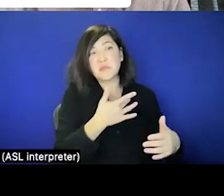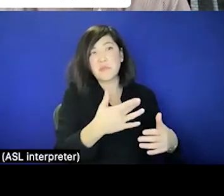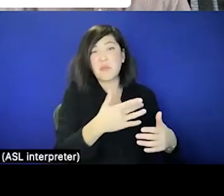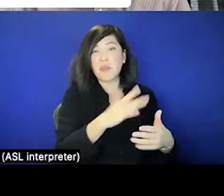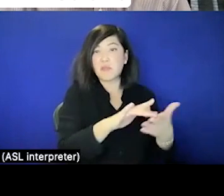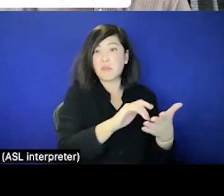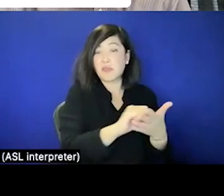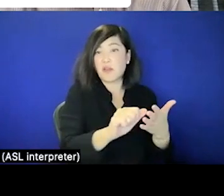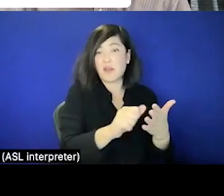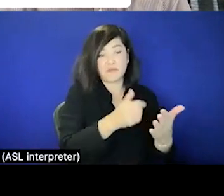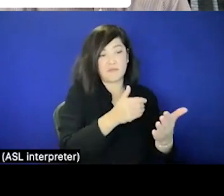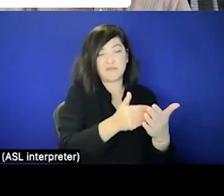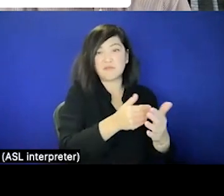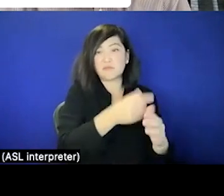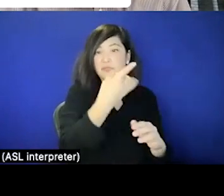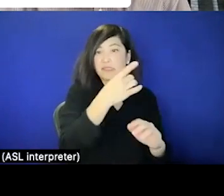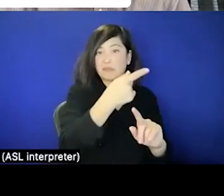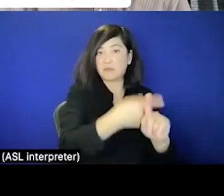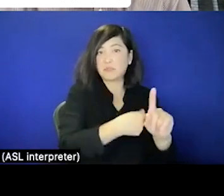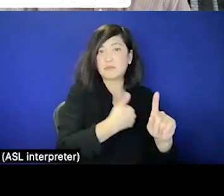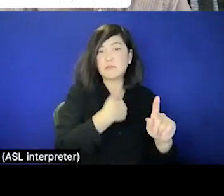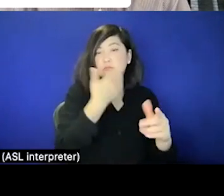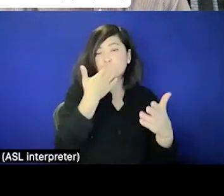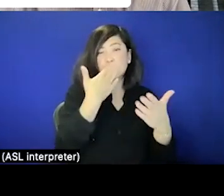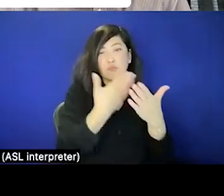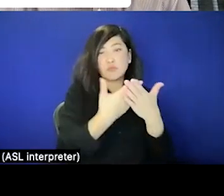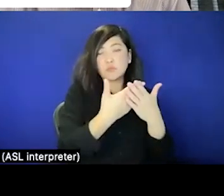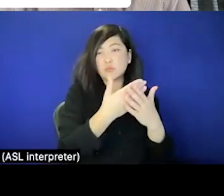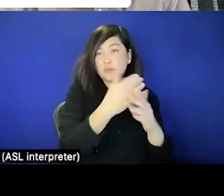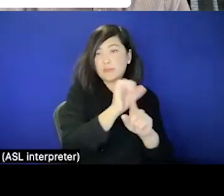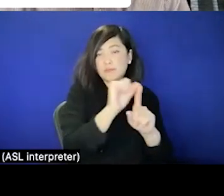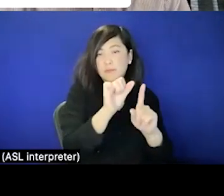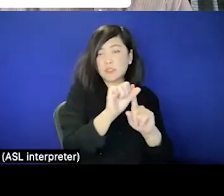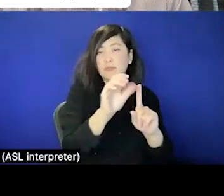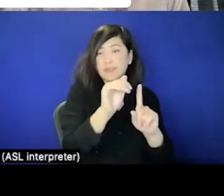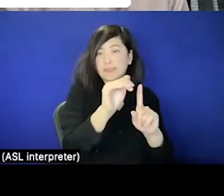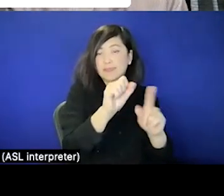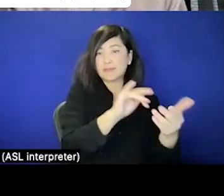are some really good use cases documented. So there are good reasons to do it. It's